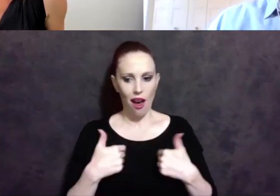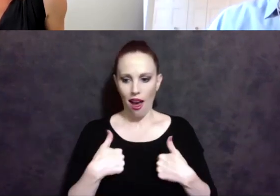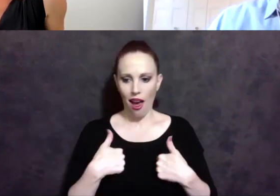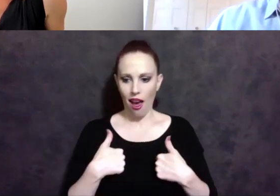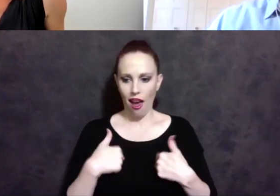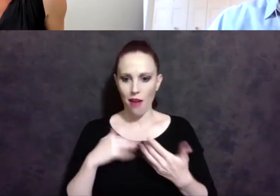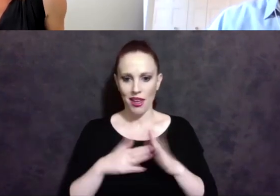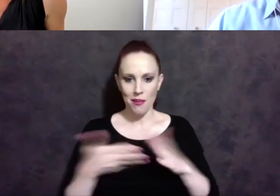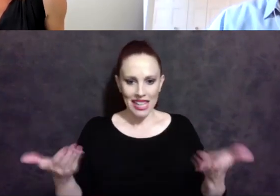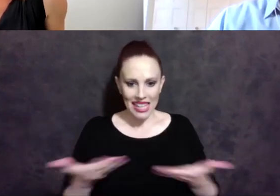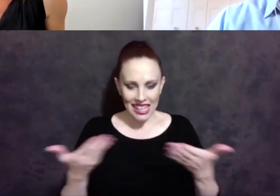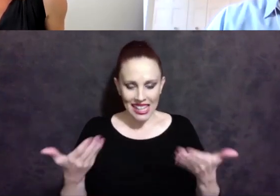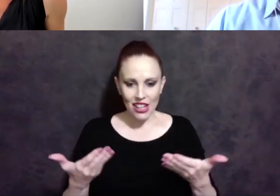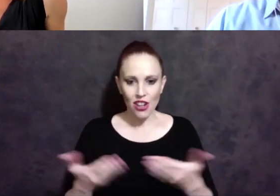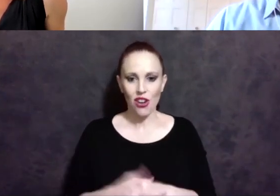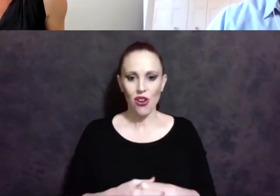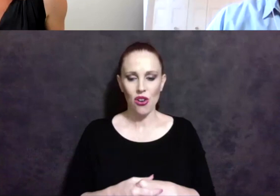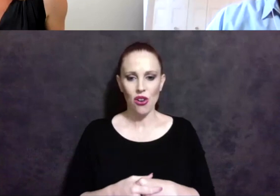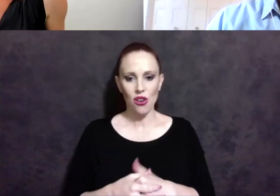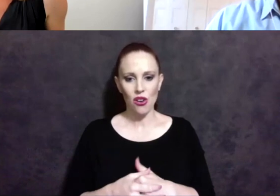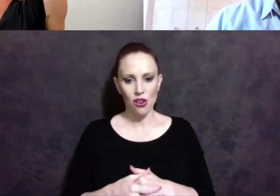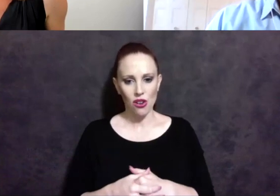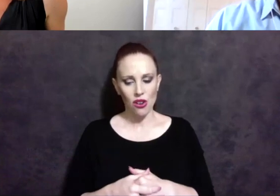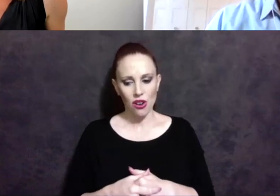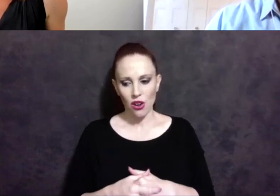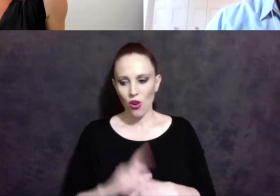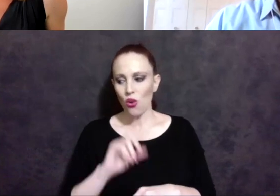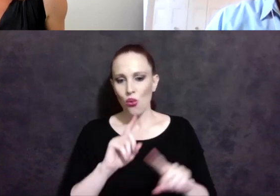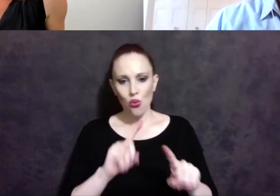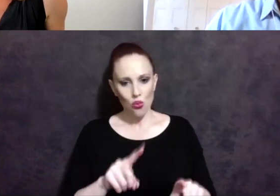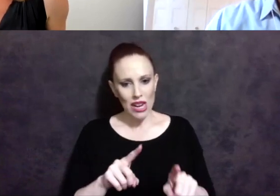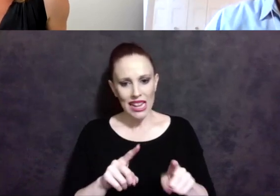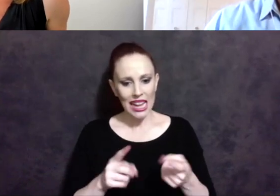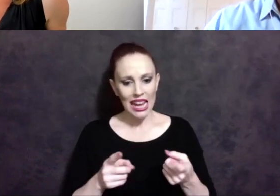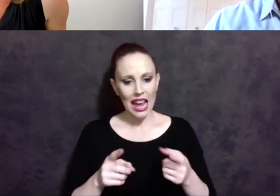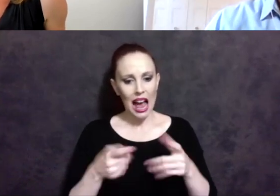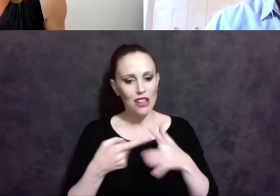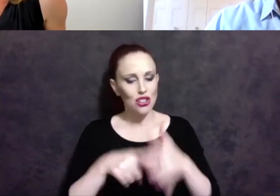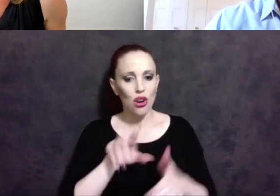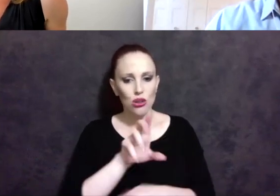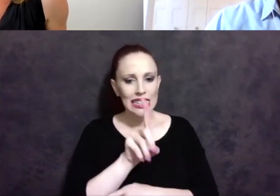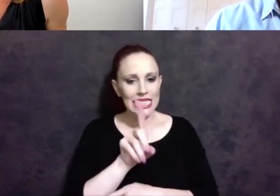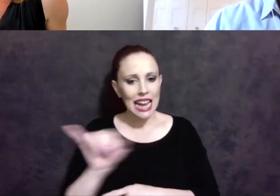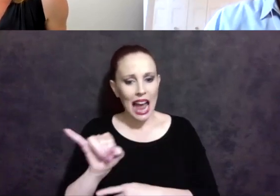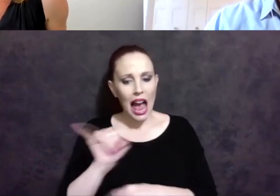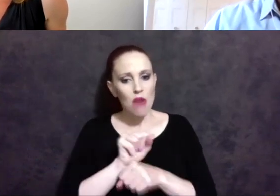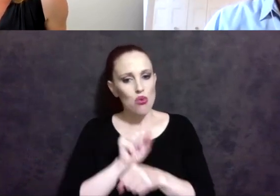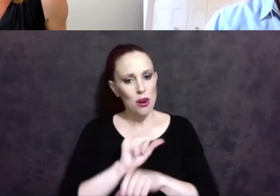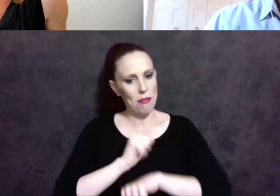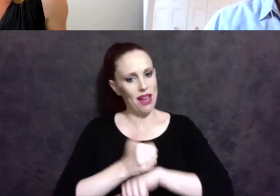doing this type of D&I work and I came to it through my own experiences with race based